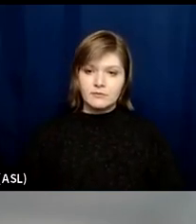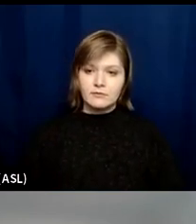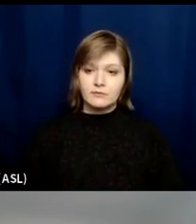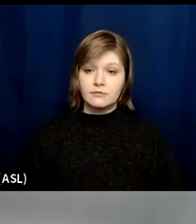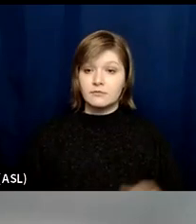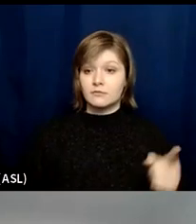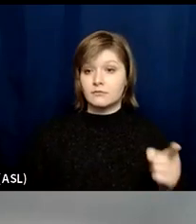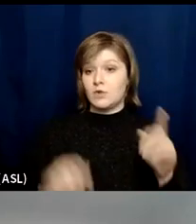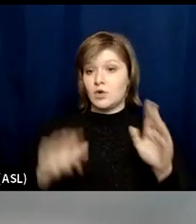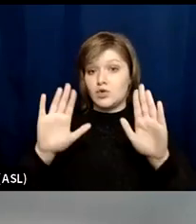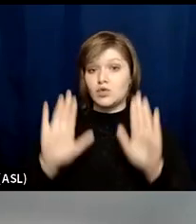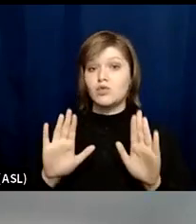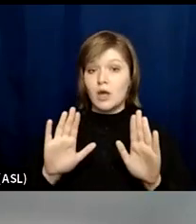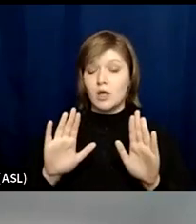didn't require coupling together a ton of different sources.